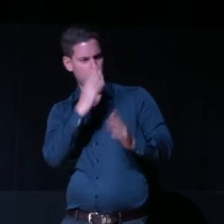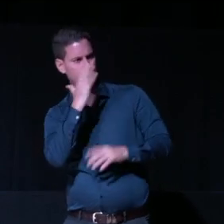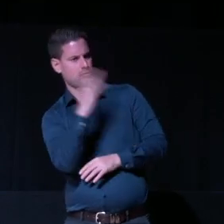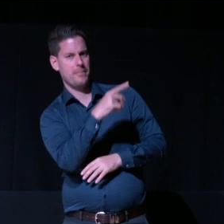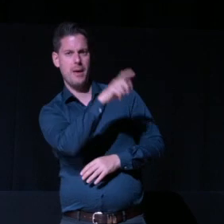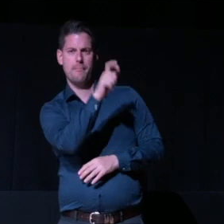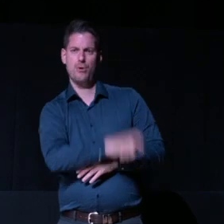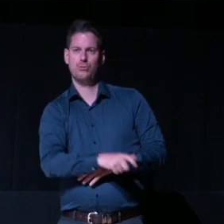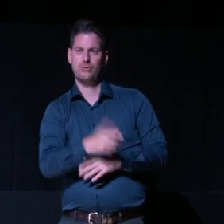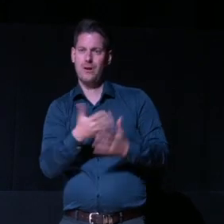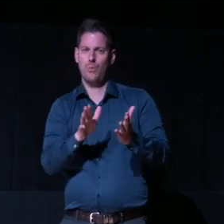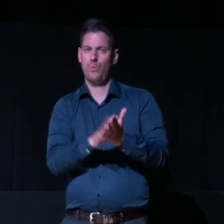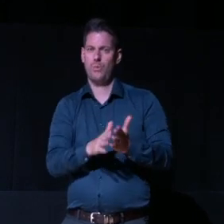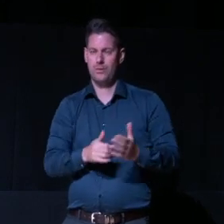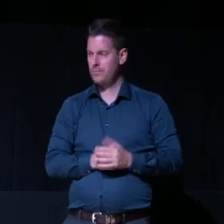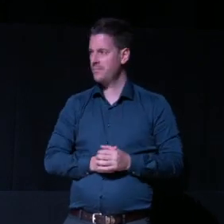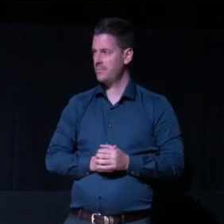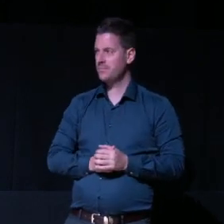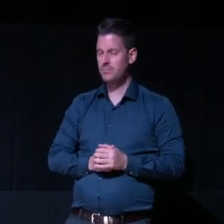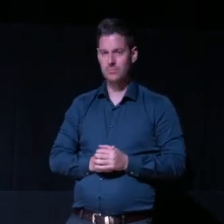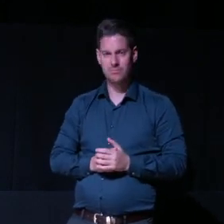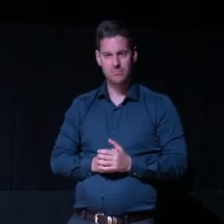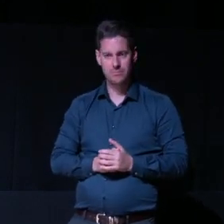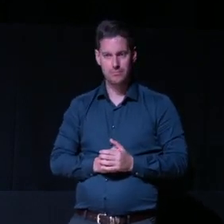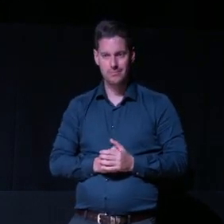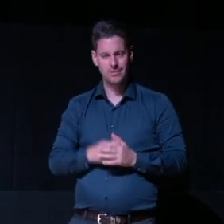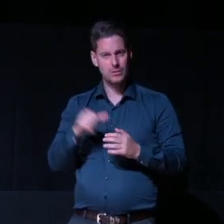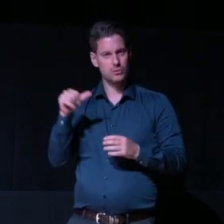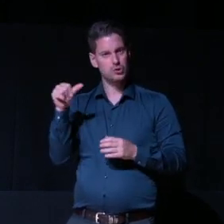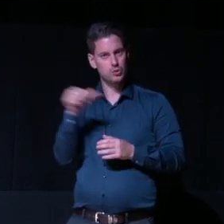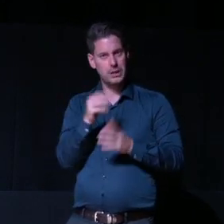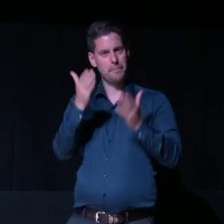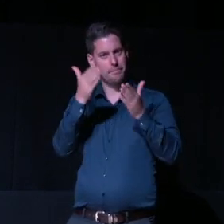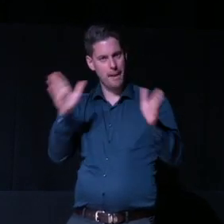know if it's need and should be made publicly to communicate that. Yeah totally.